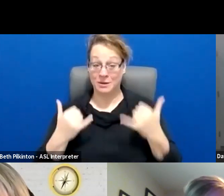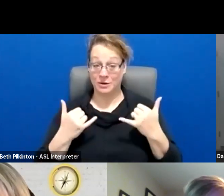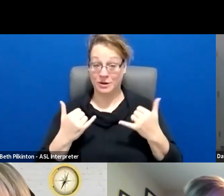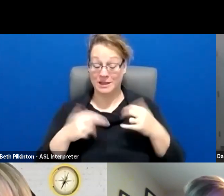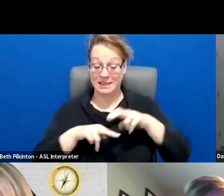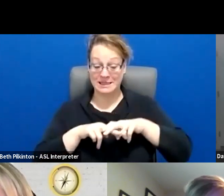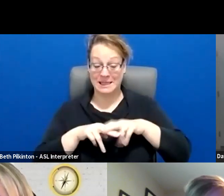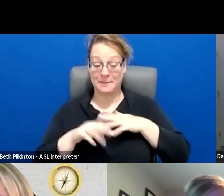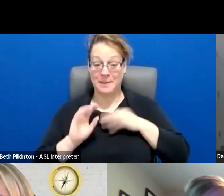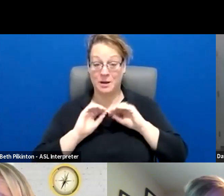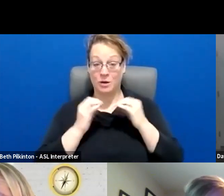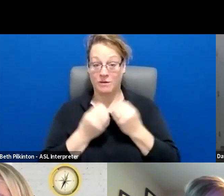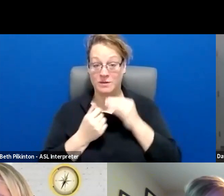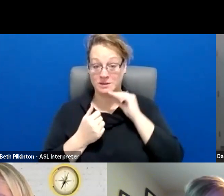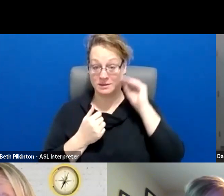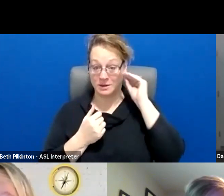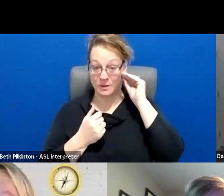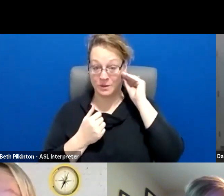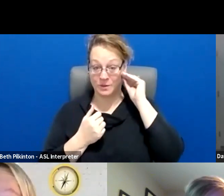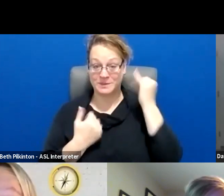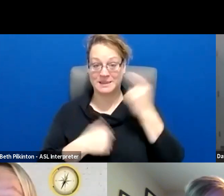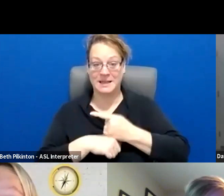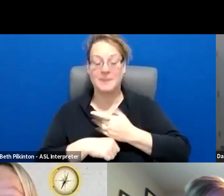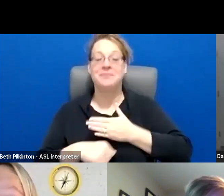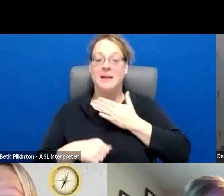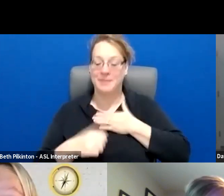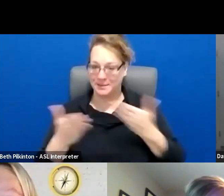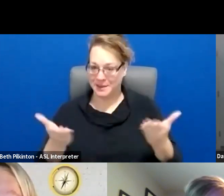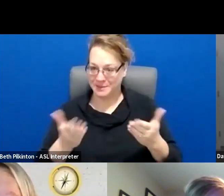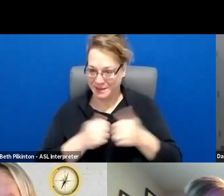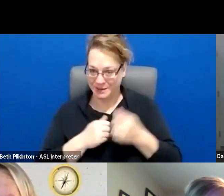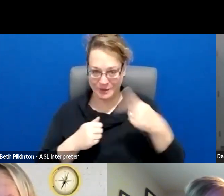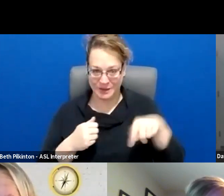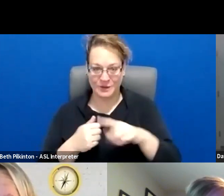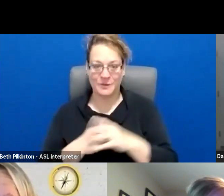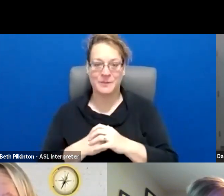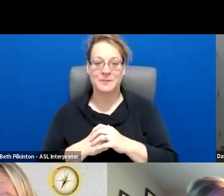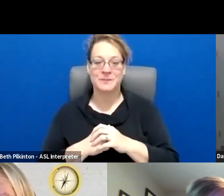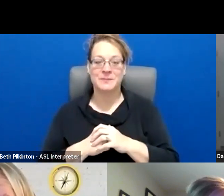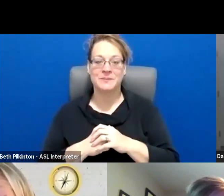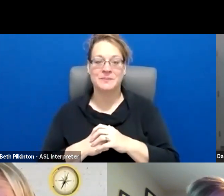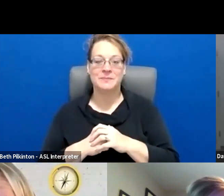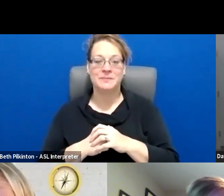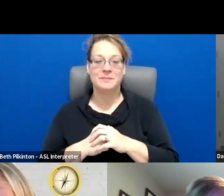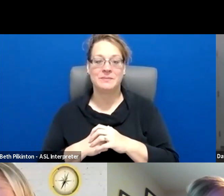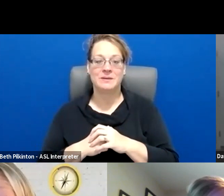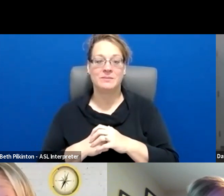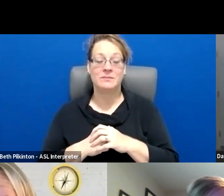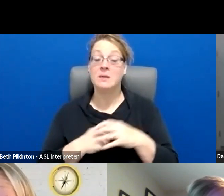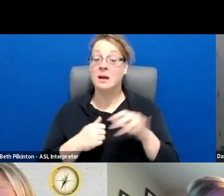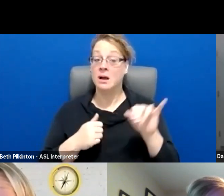I guess you can call it that.